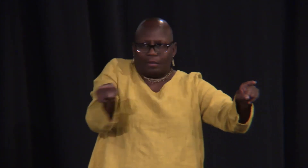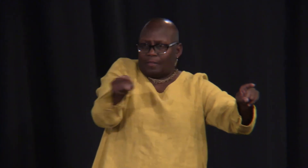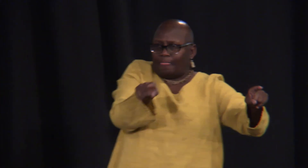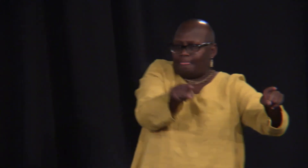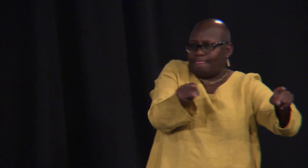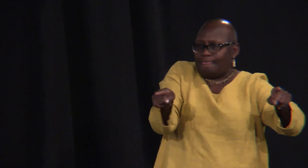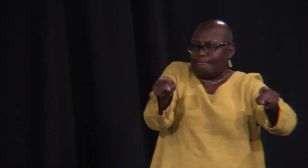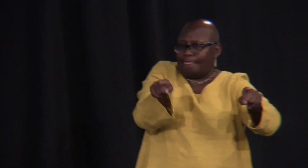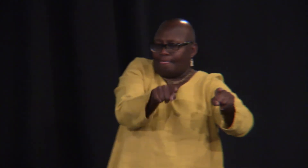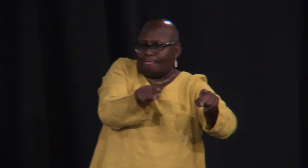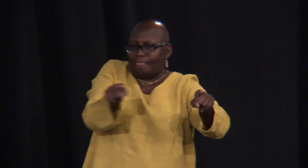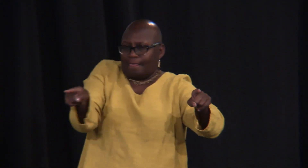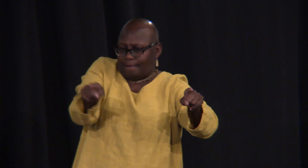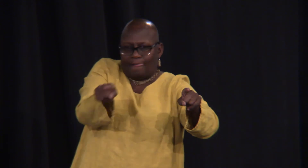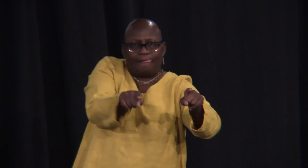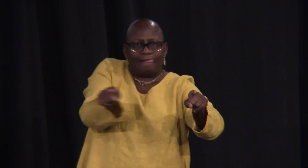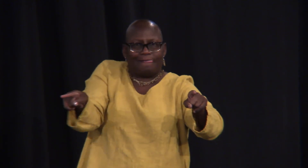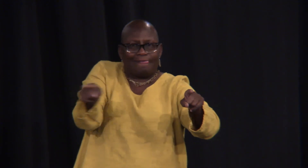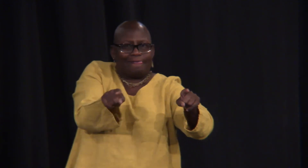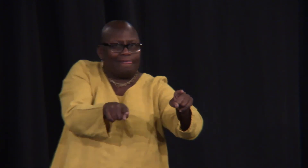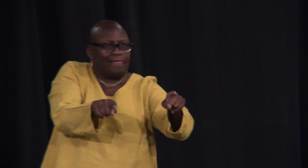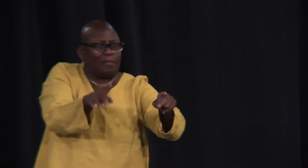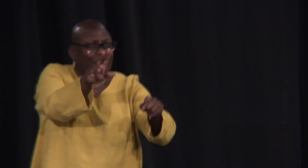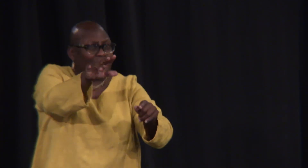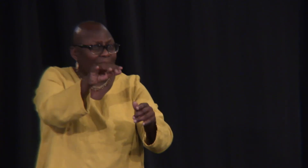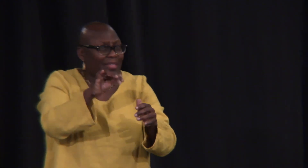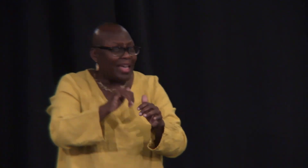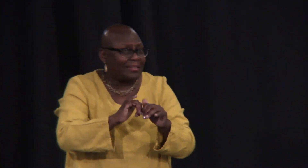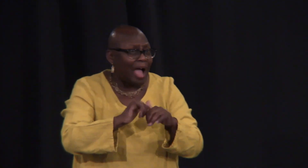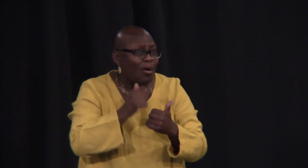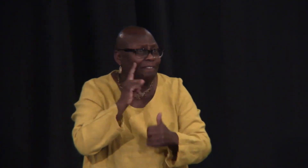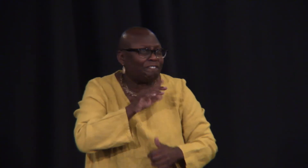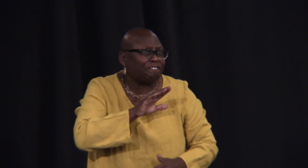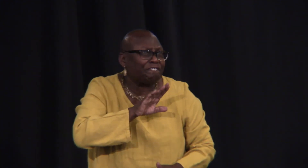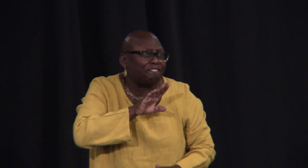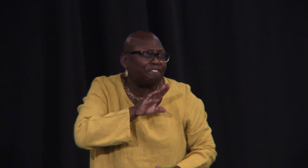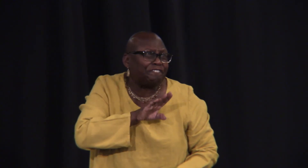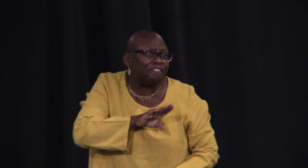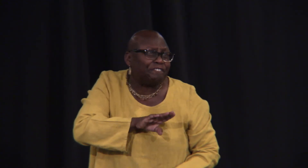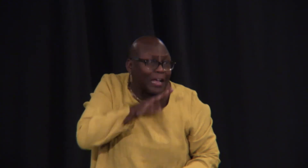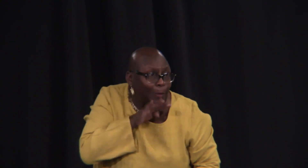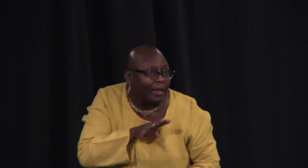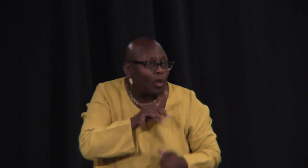through the sentence without backtracking. That is because hearing readers are